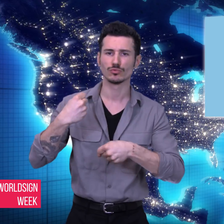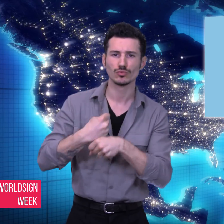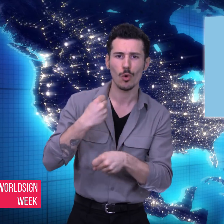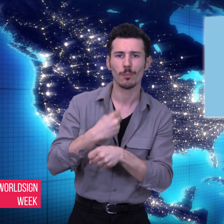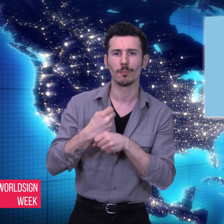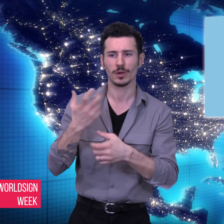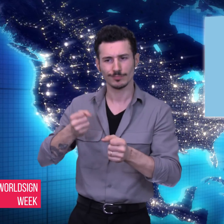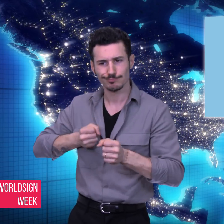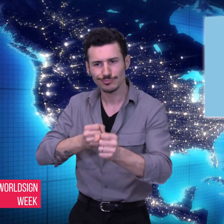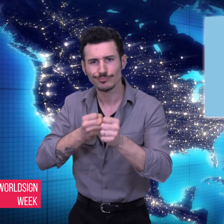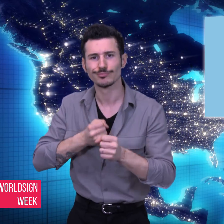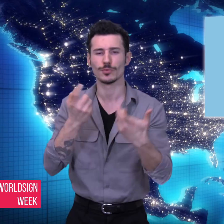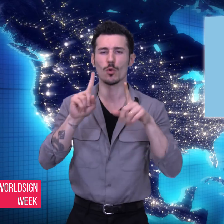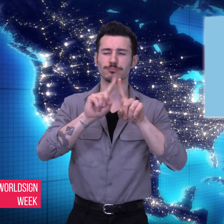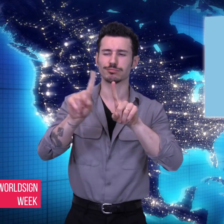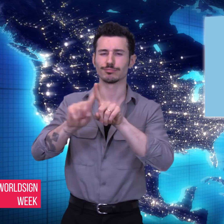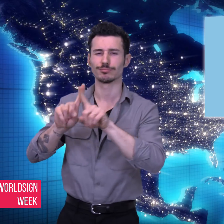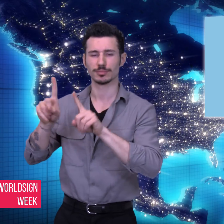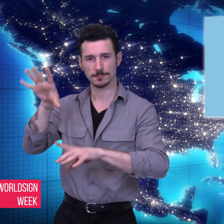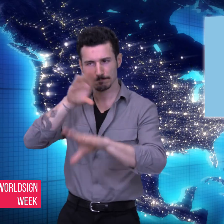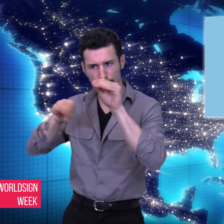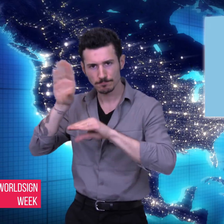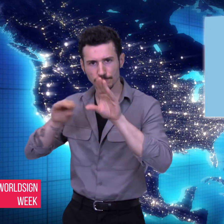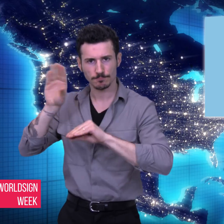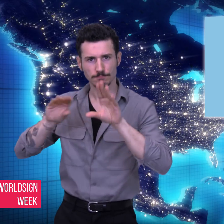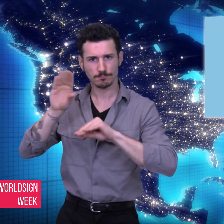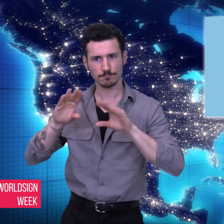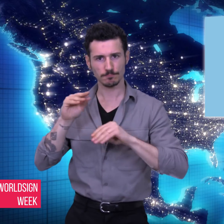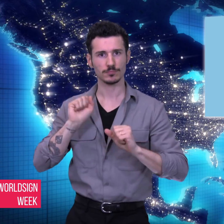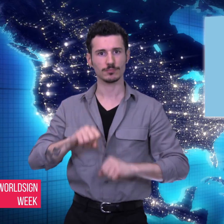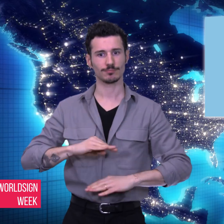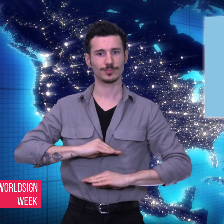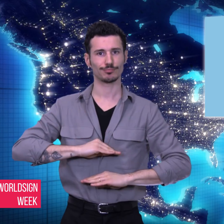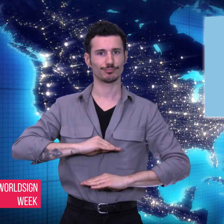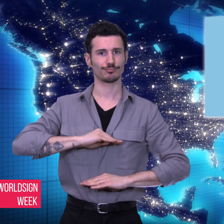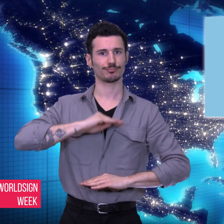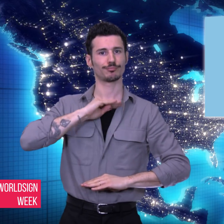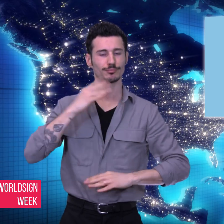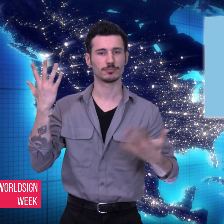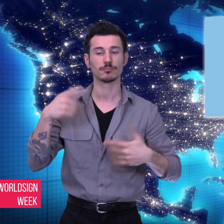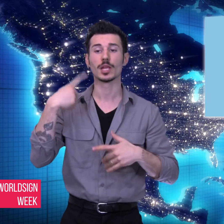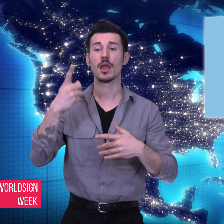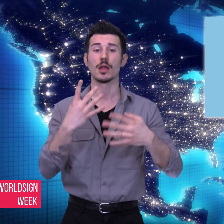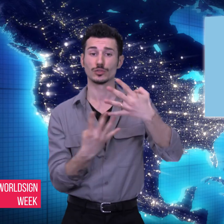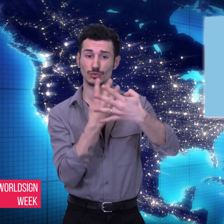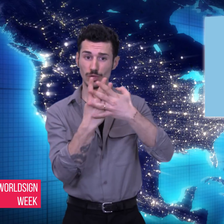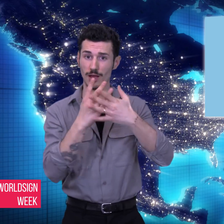programs to develop job skills and better ready